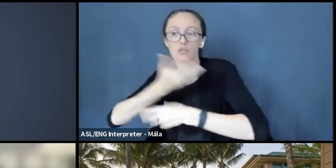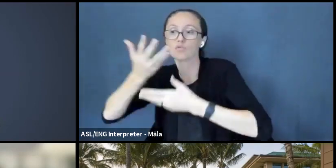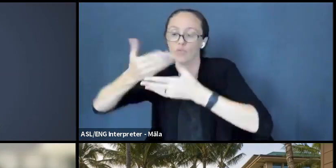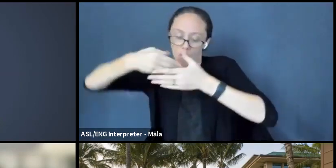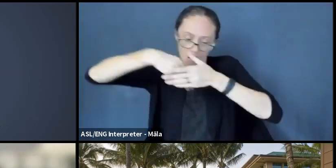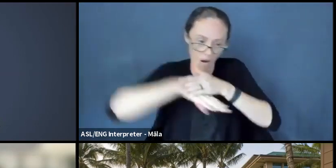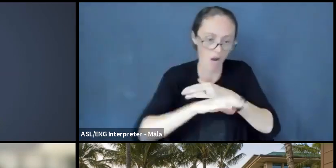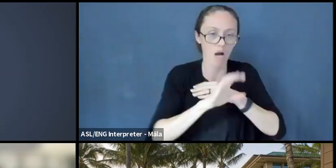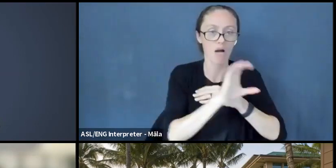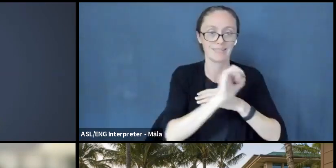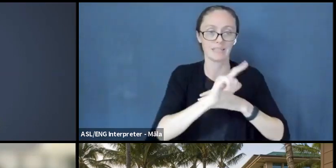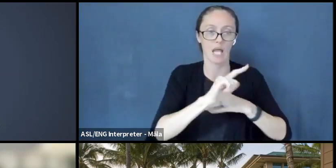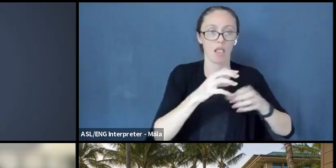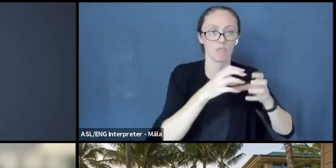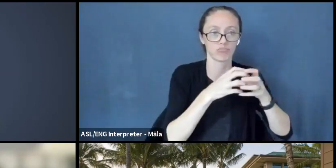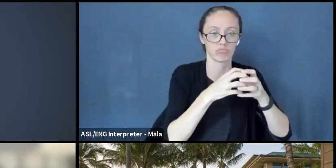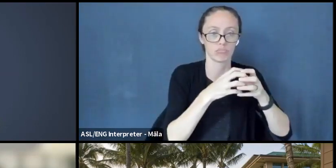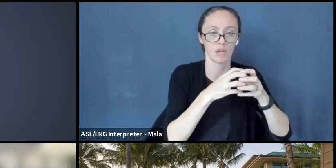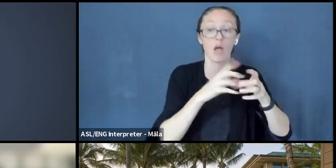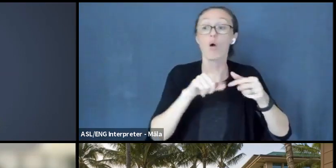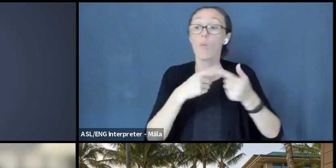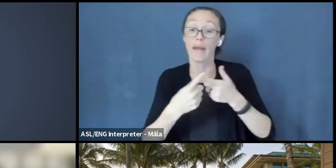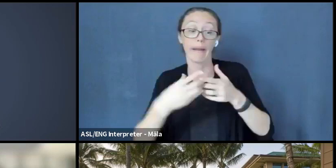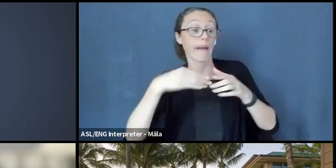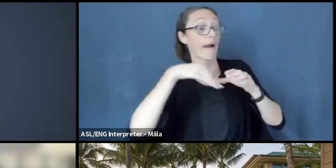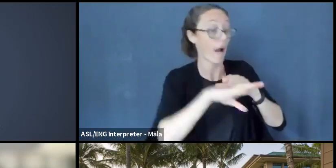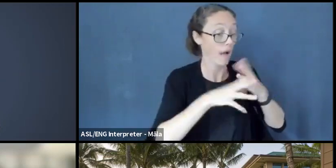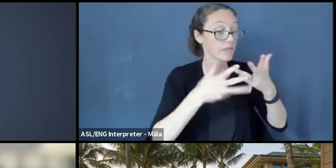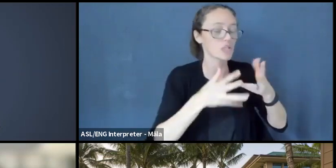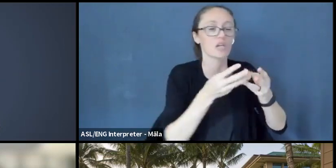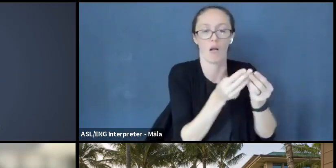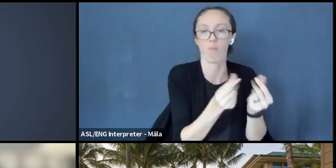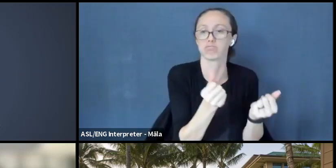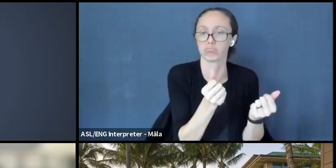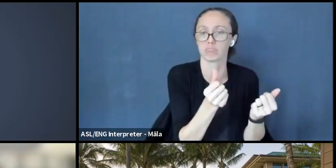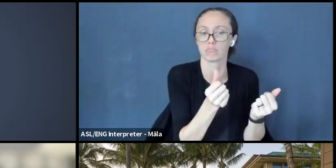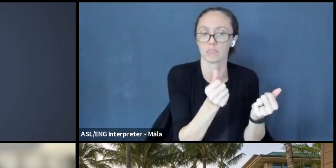gets in, it just gets degraded.